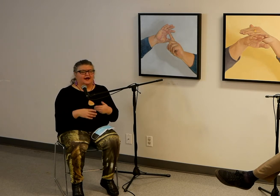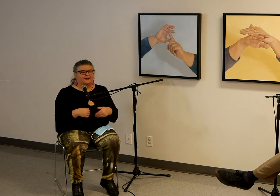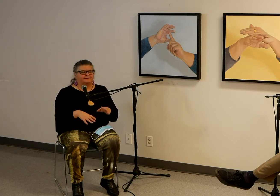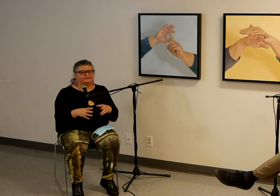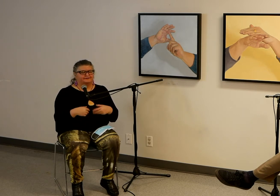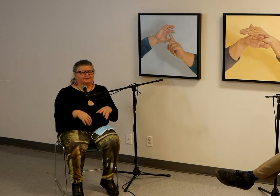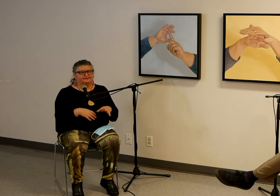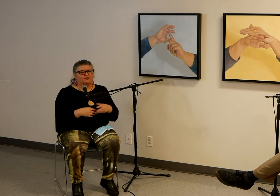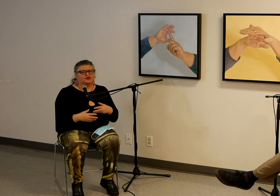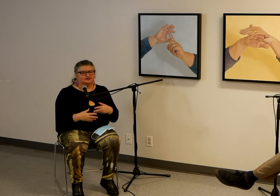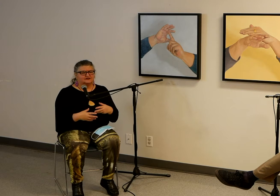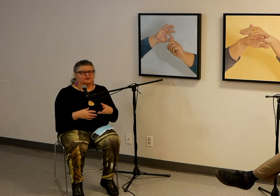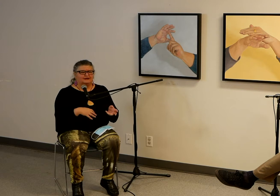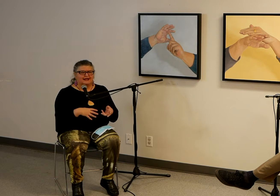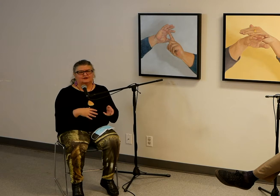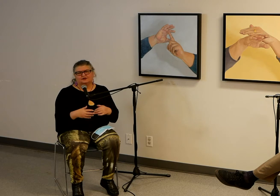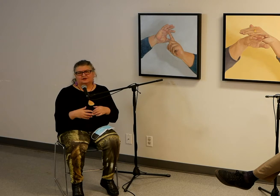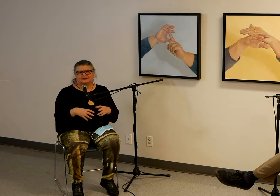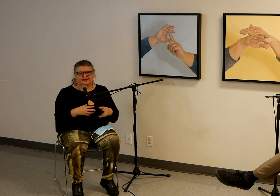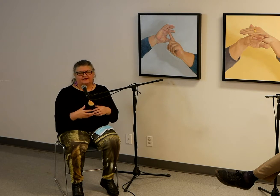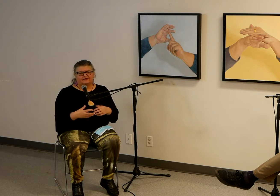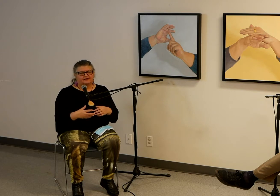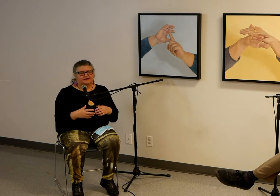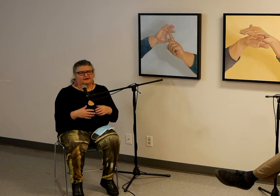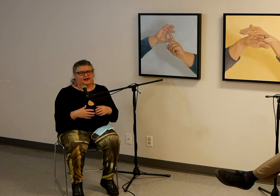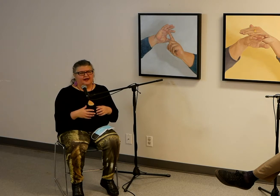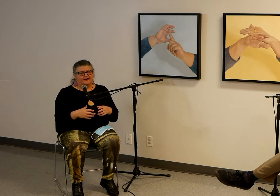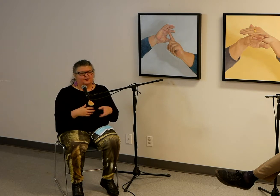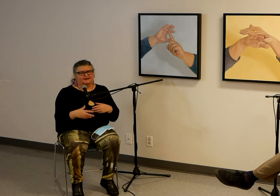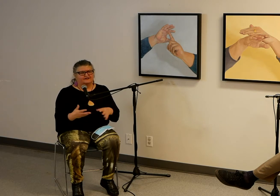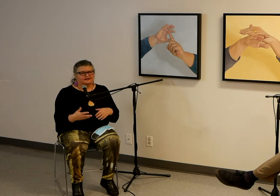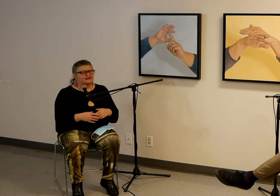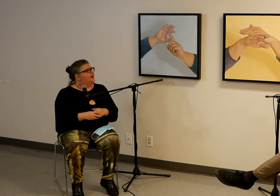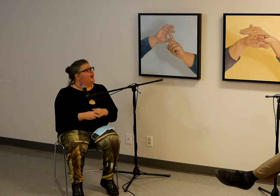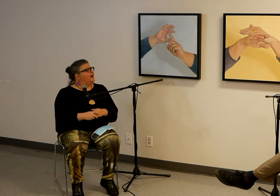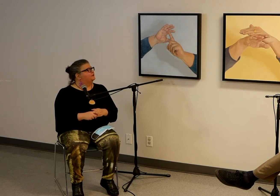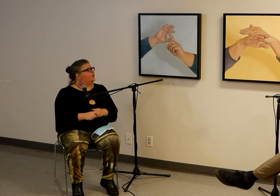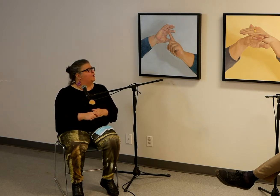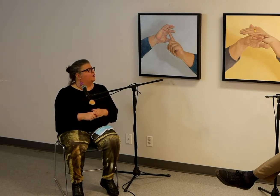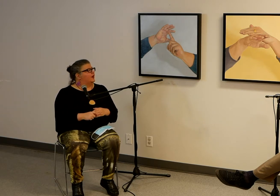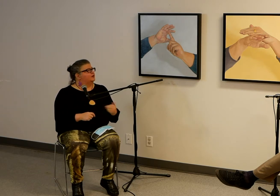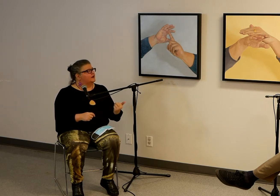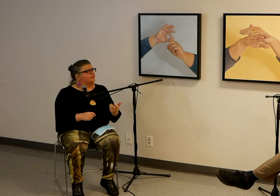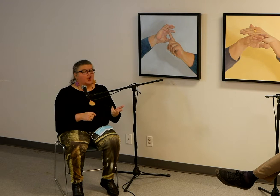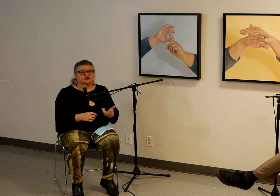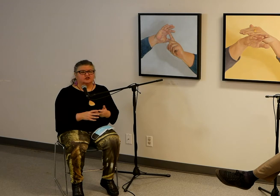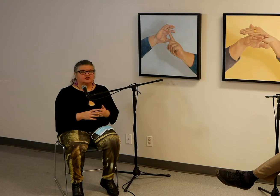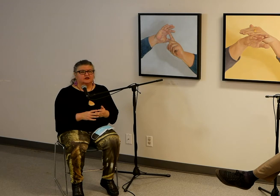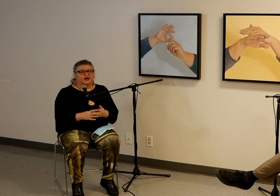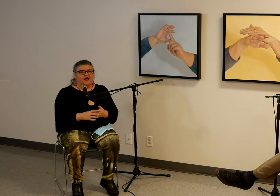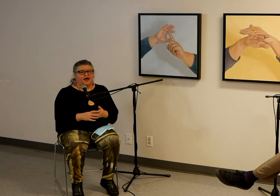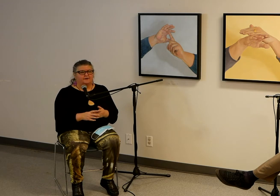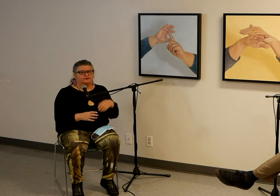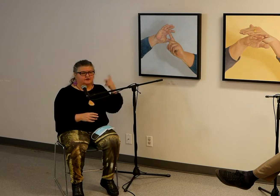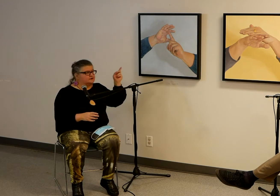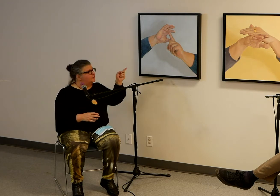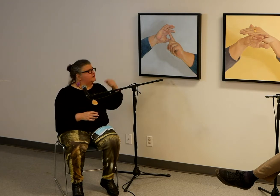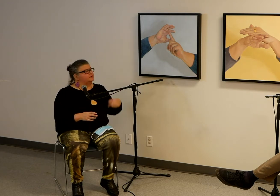um, the words related to the deaf um, with deafness, um, culture, um, the one, the